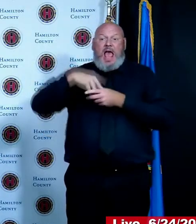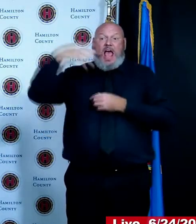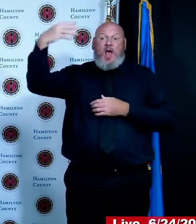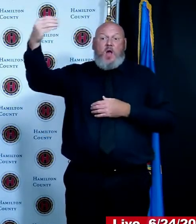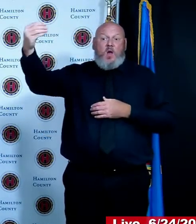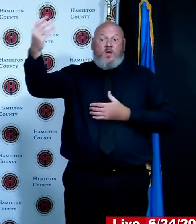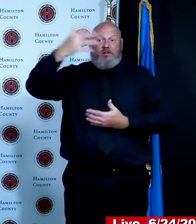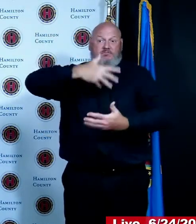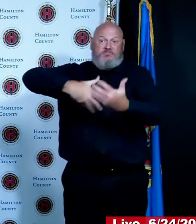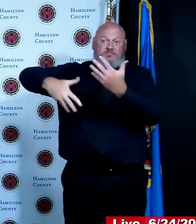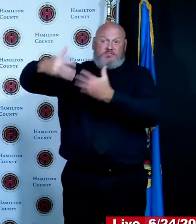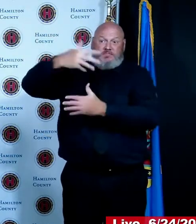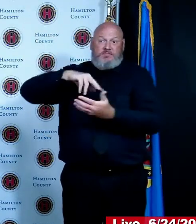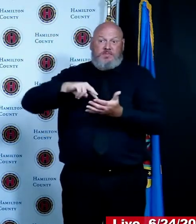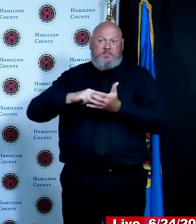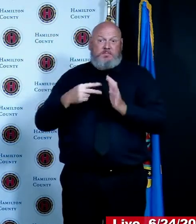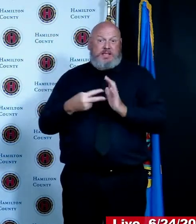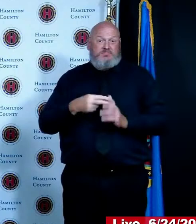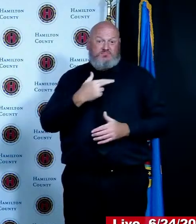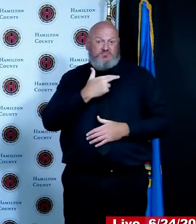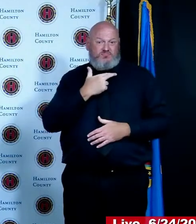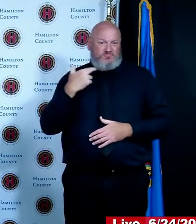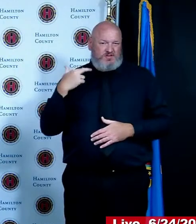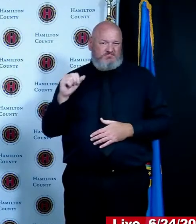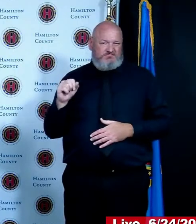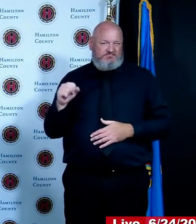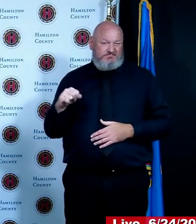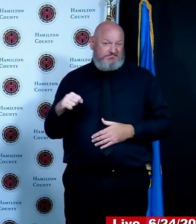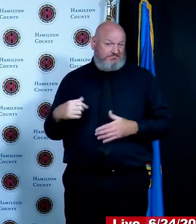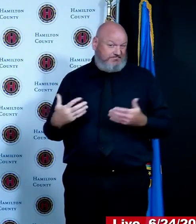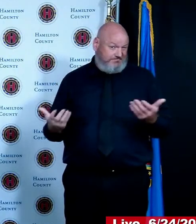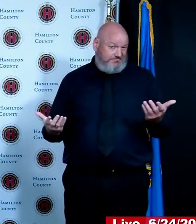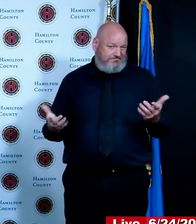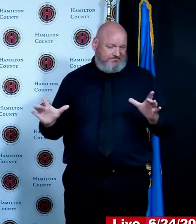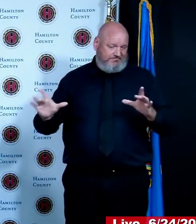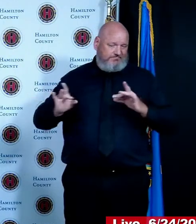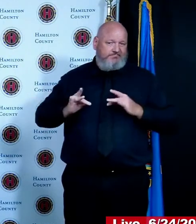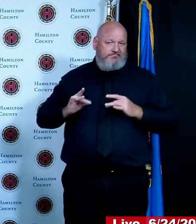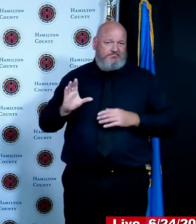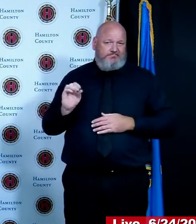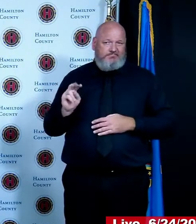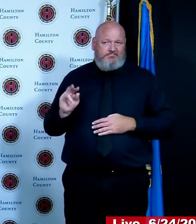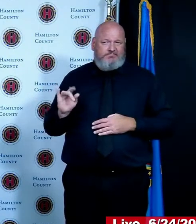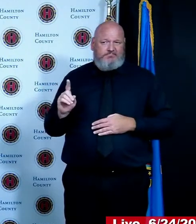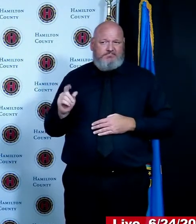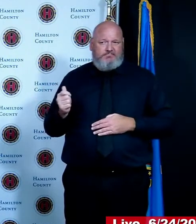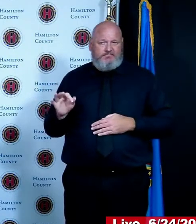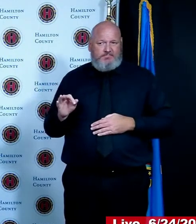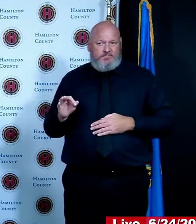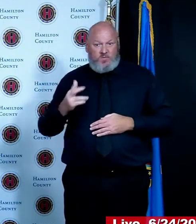it's not unsafe to eat out our restaurants are safe our businesses are safe but we each as individuals need to make sure that we're not putting